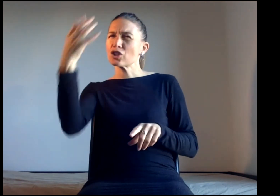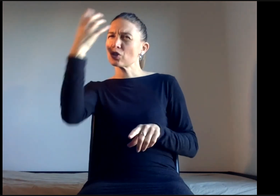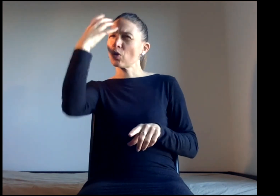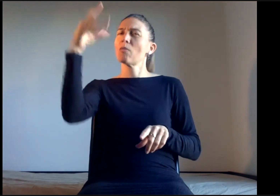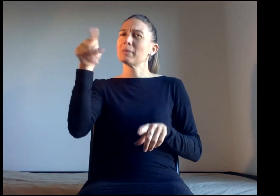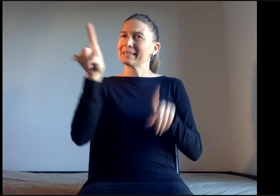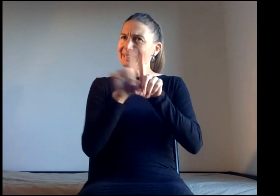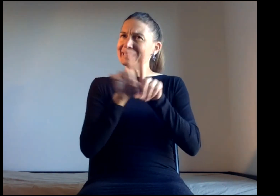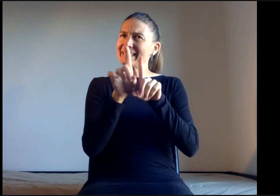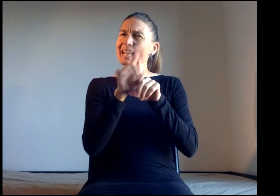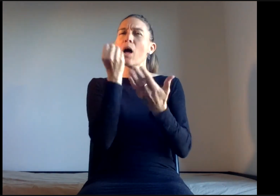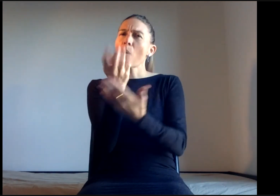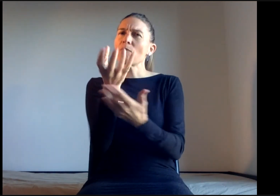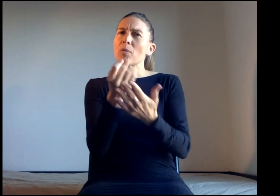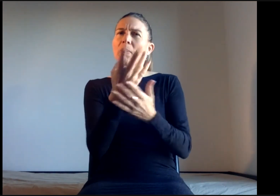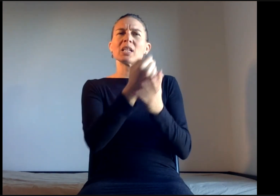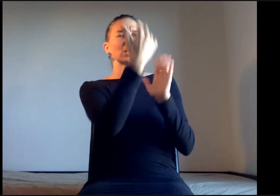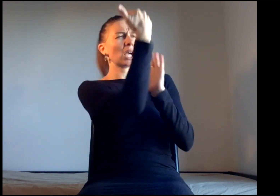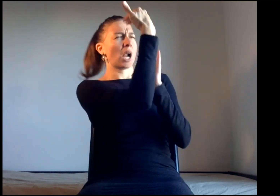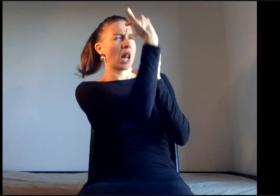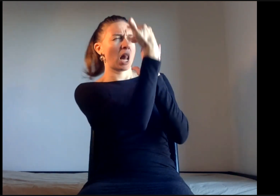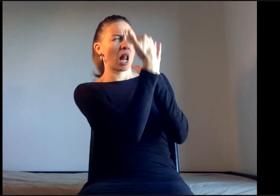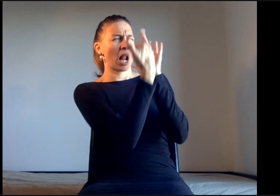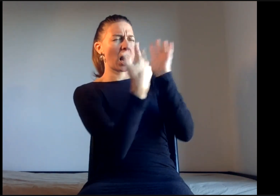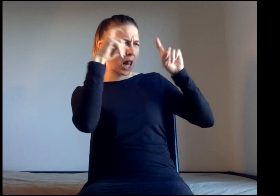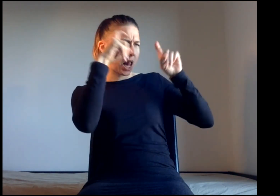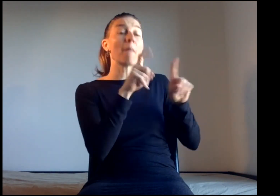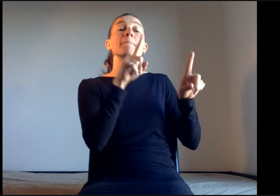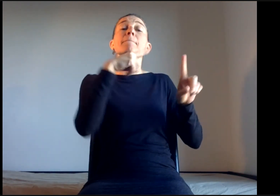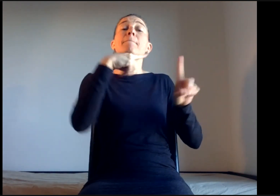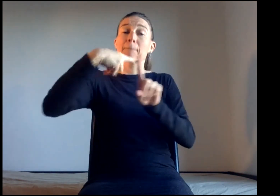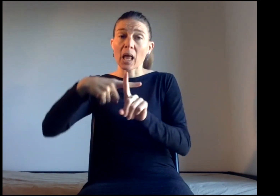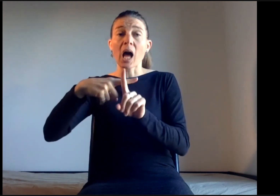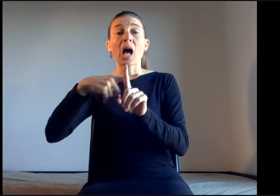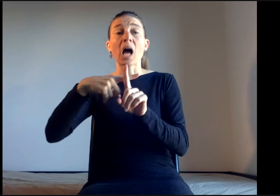providing easy-to-read format to some of the forms